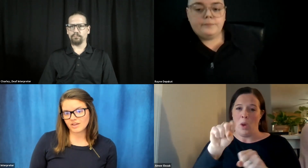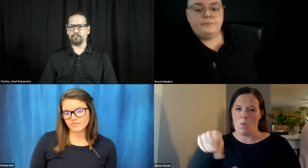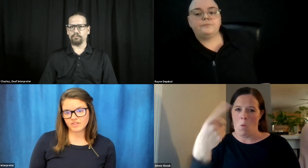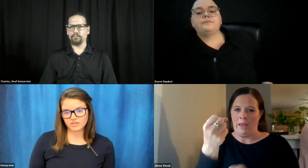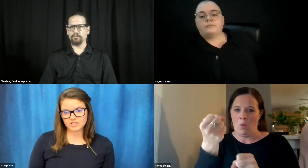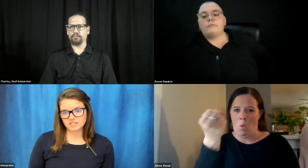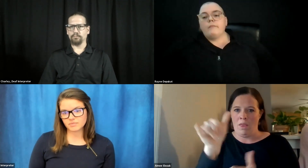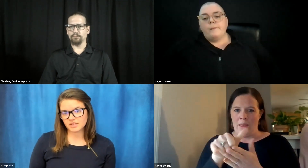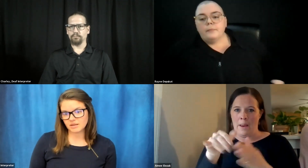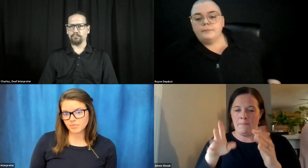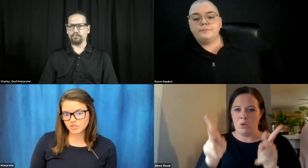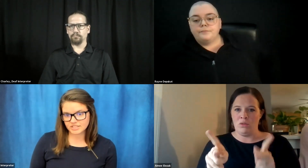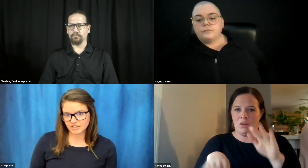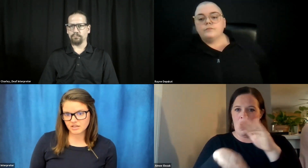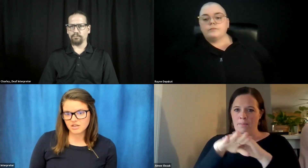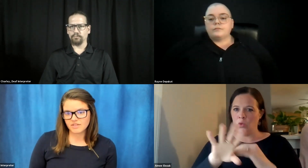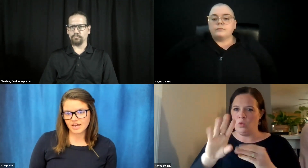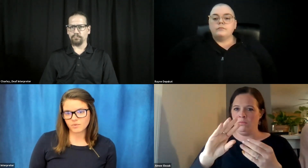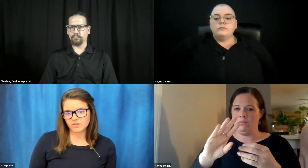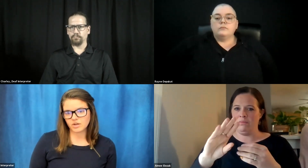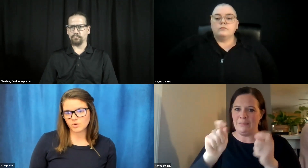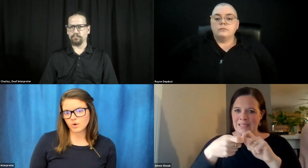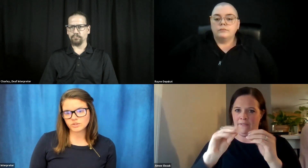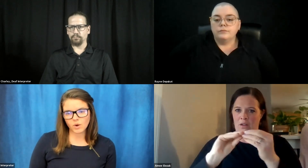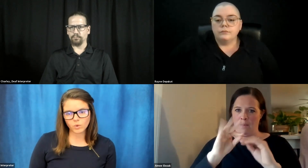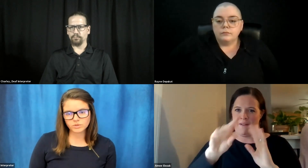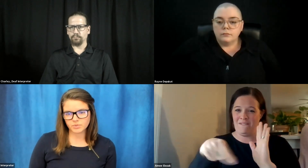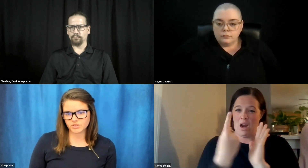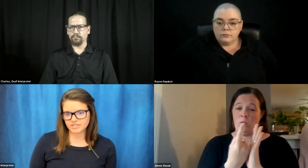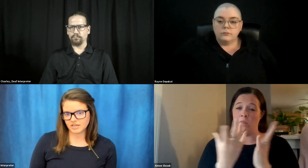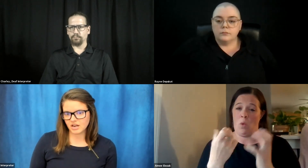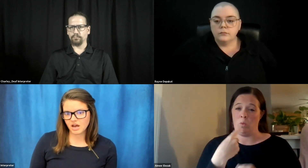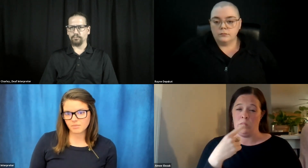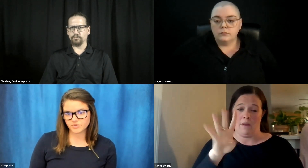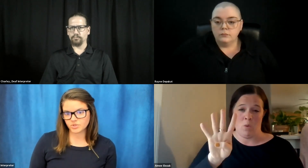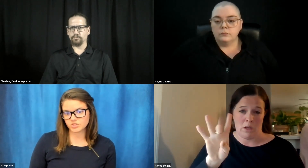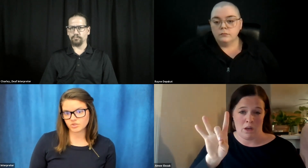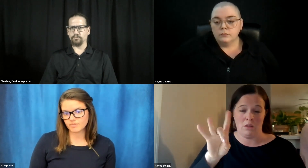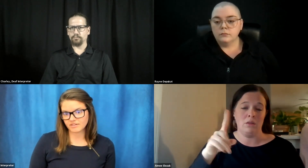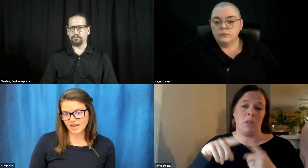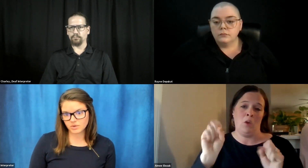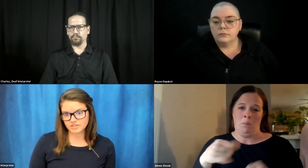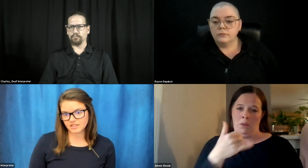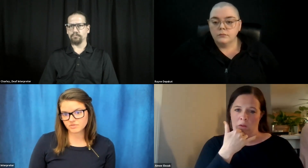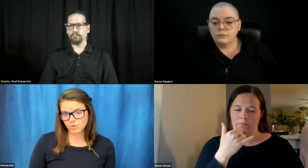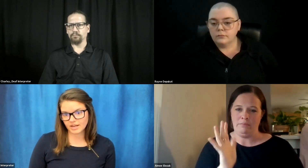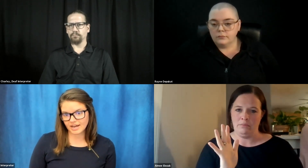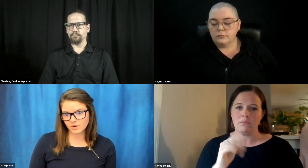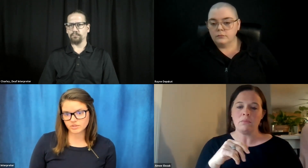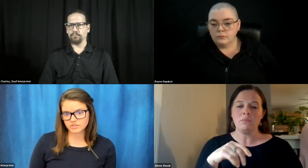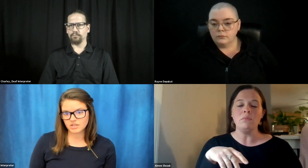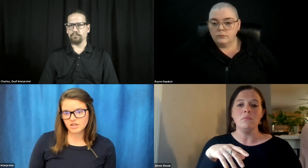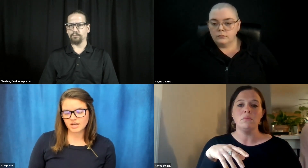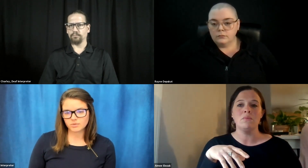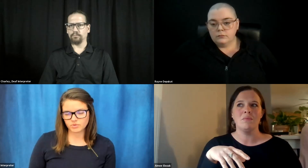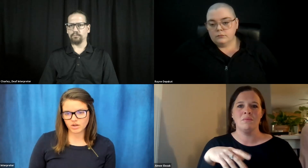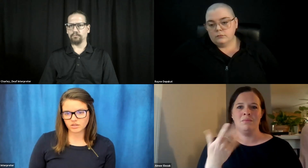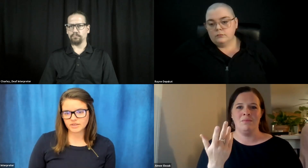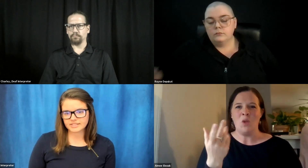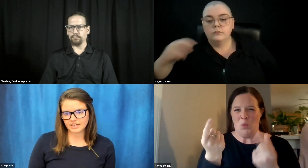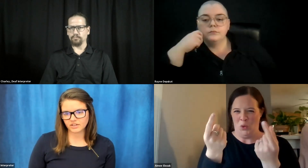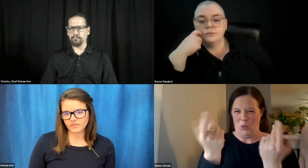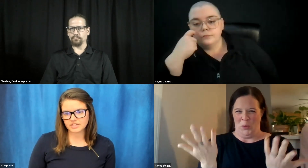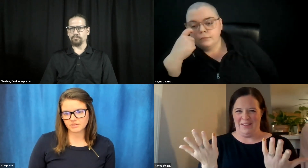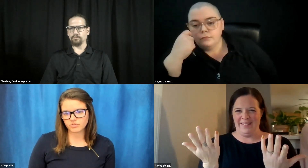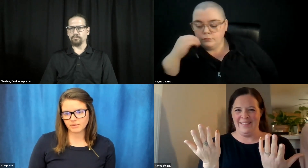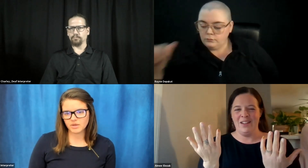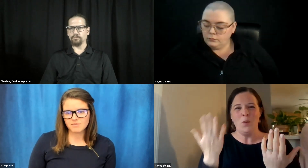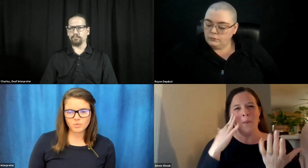you know if there's something in person that you know you can only hold a person up to a certain amount of hours and it's 48 hours, I could be wrong, exactly on the timeframe.